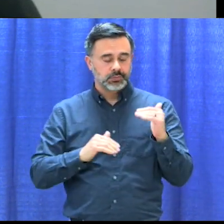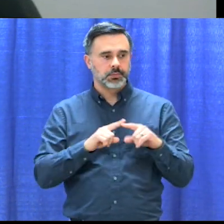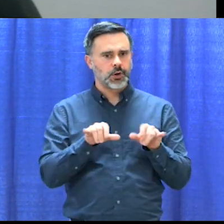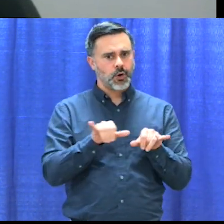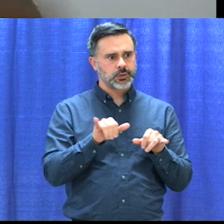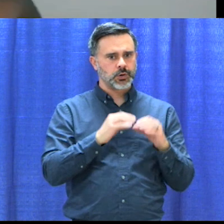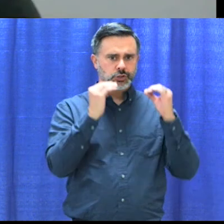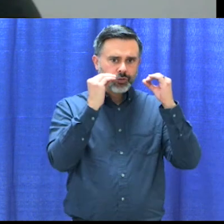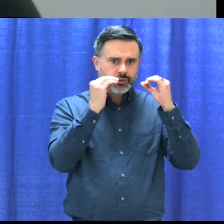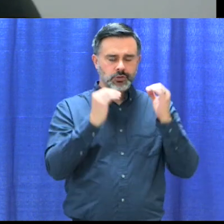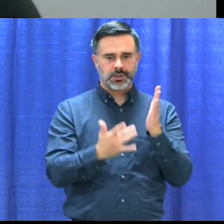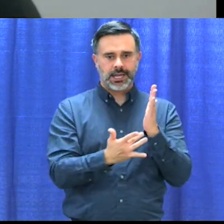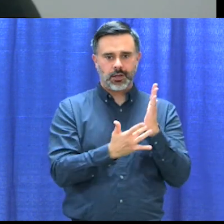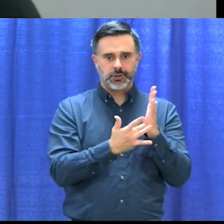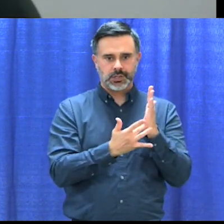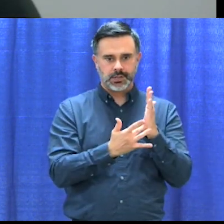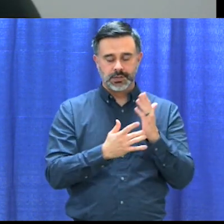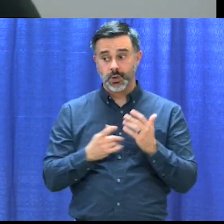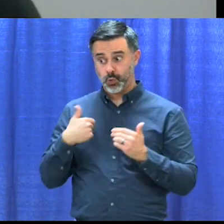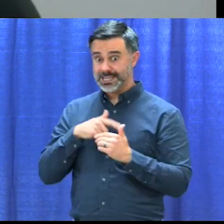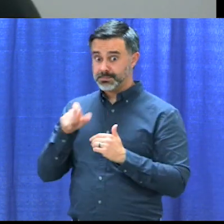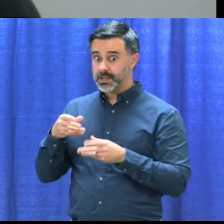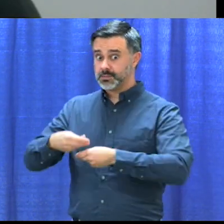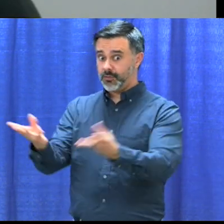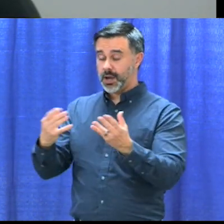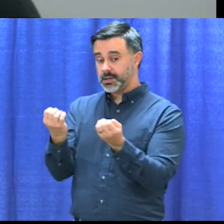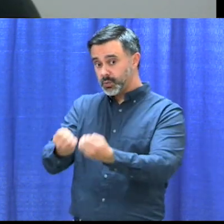So not only do we have to close the hardware gap but we also have to support our teachers